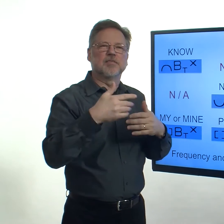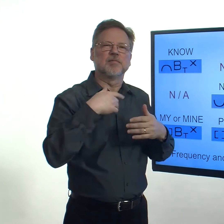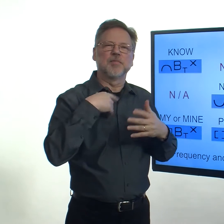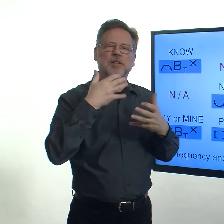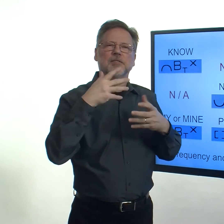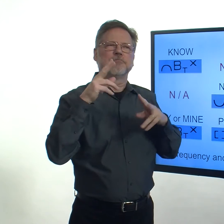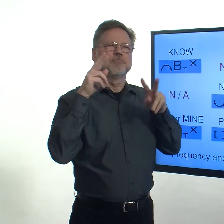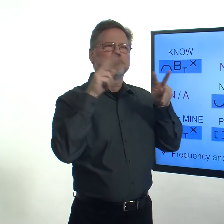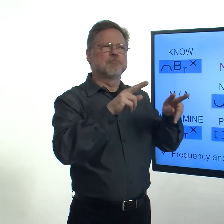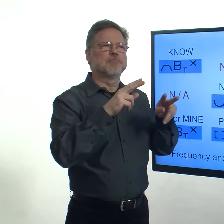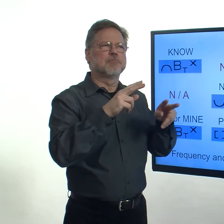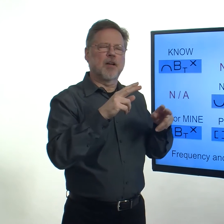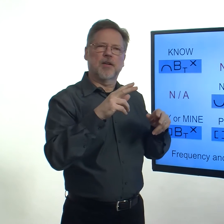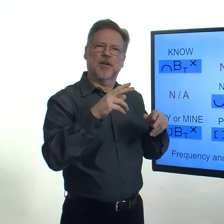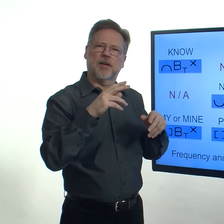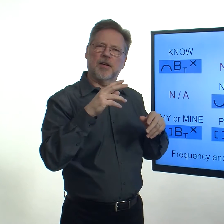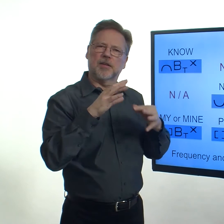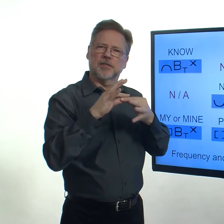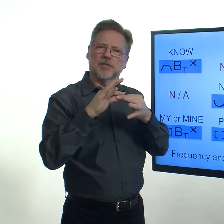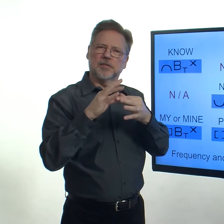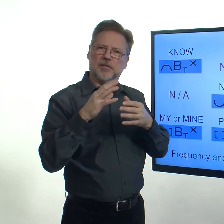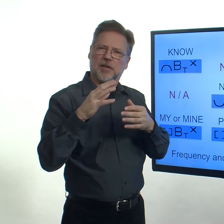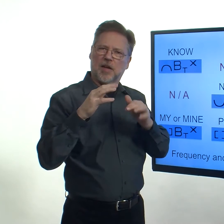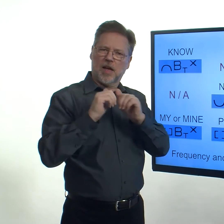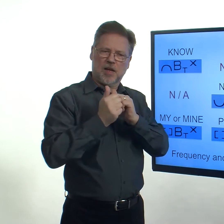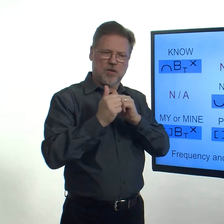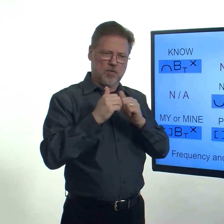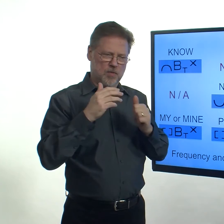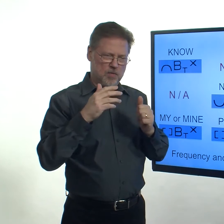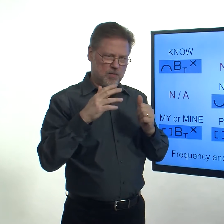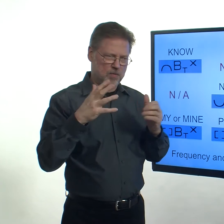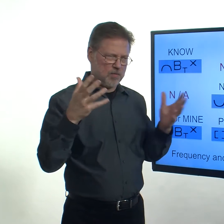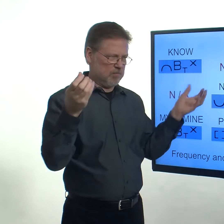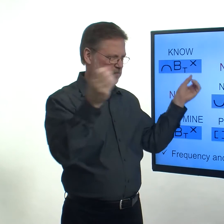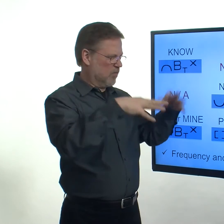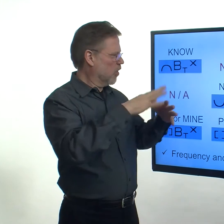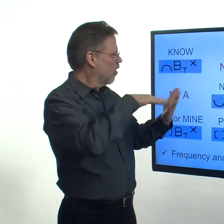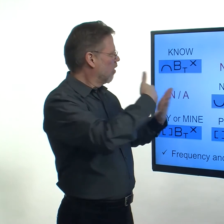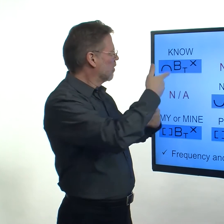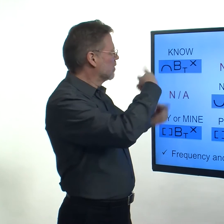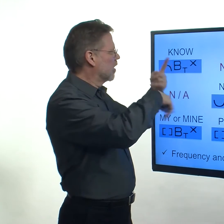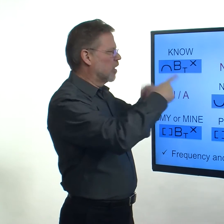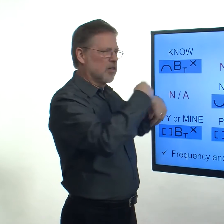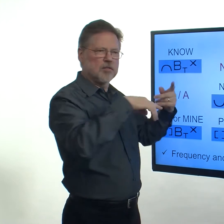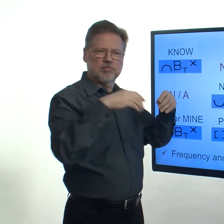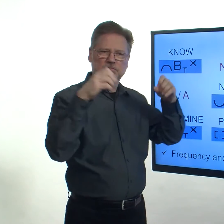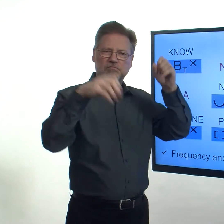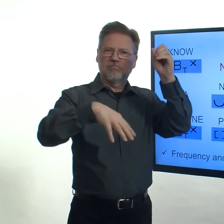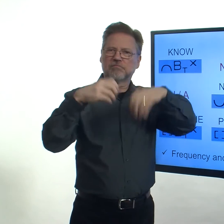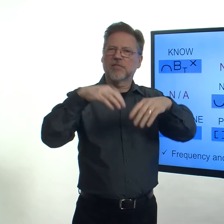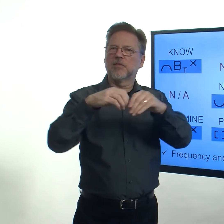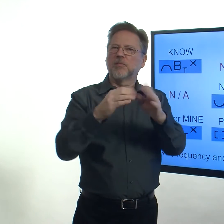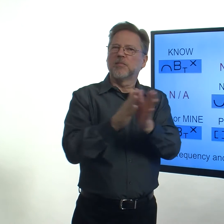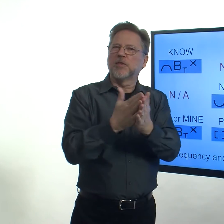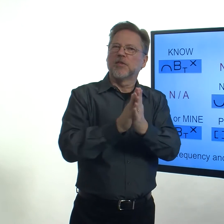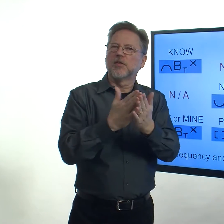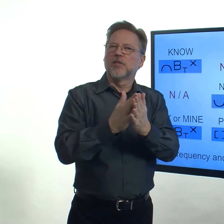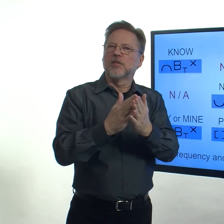I want to look at how all these signs were organized in the DASL, how they were sorted.